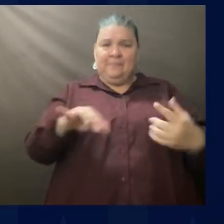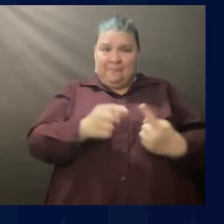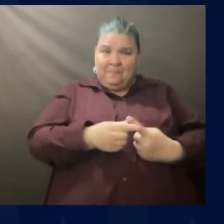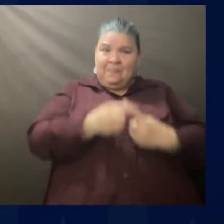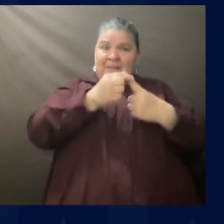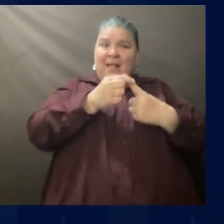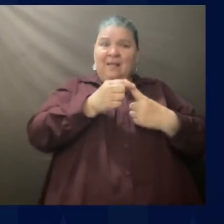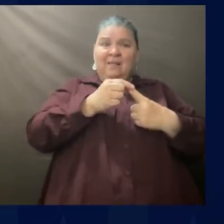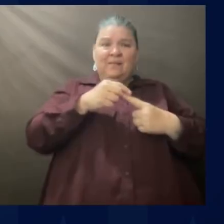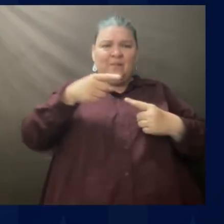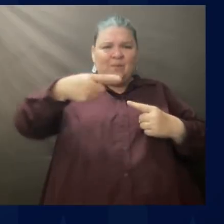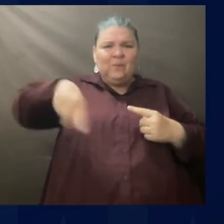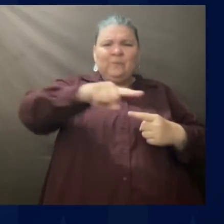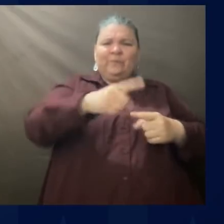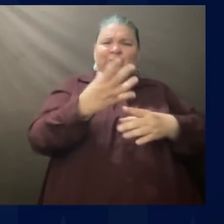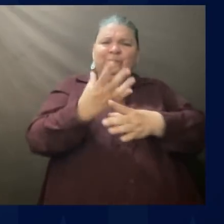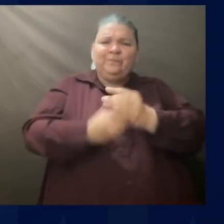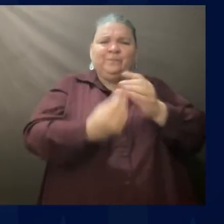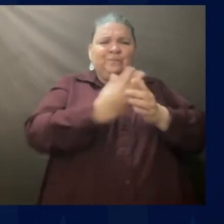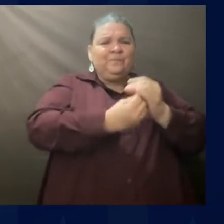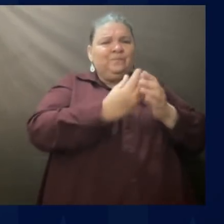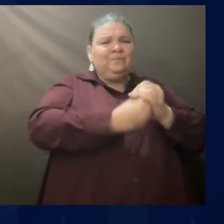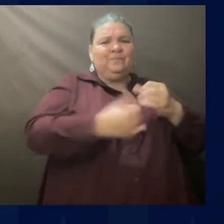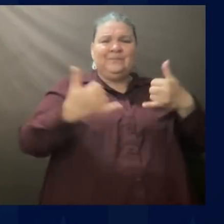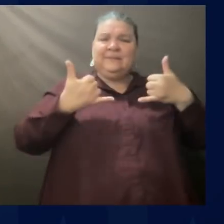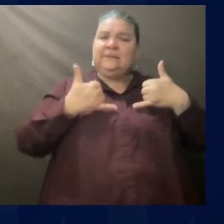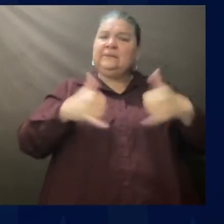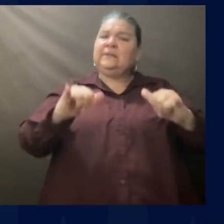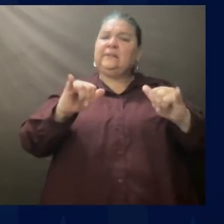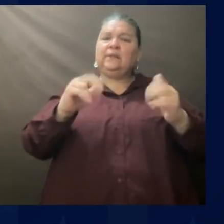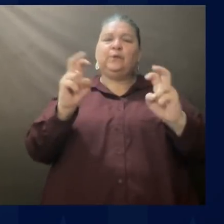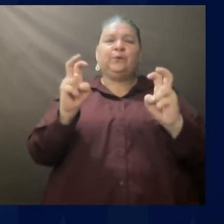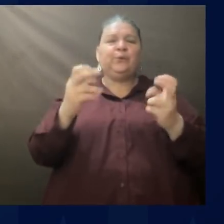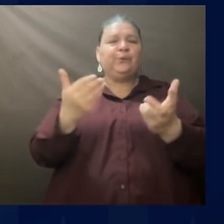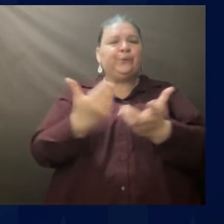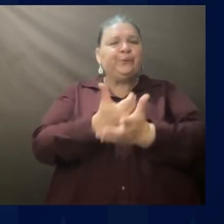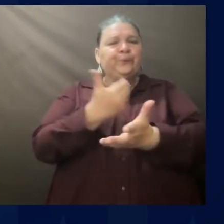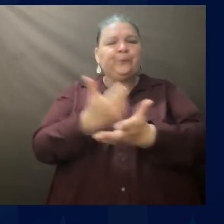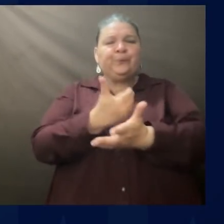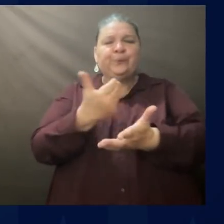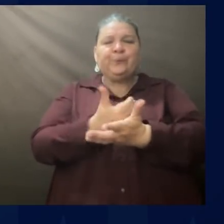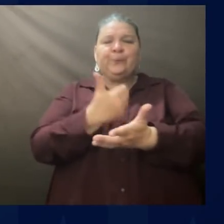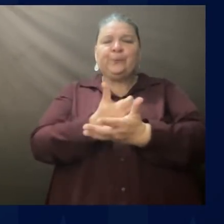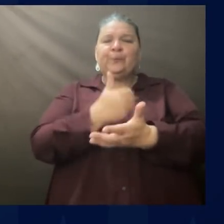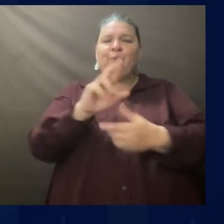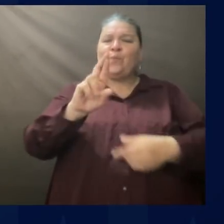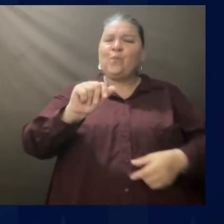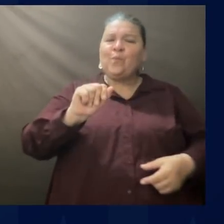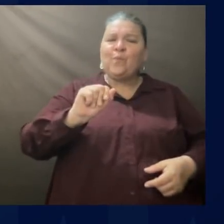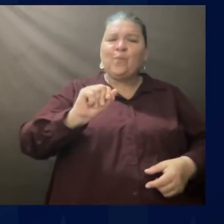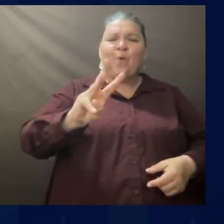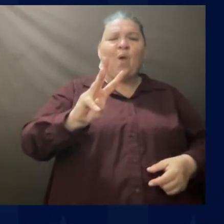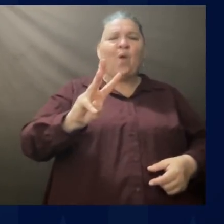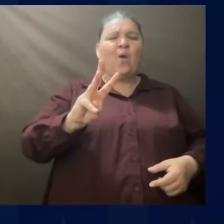I promise you the day will come when the memory of your loved one, your patriot, will bring a smile to your lip